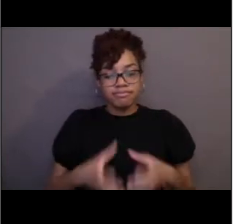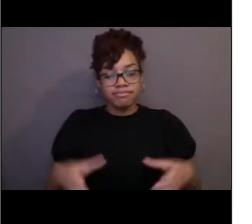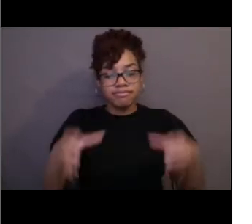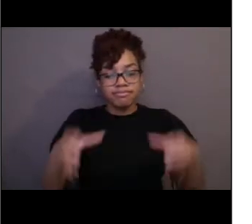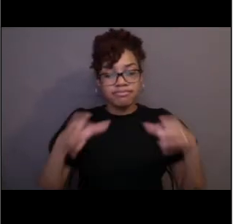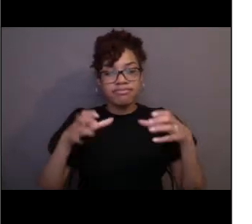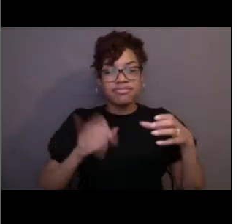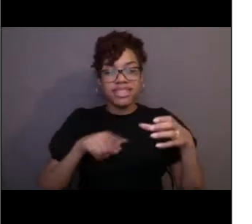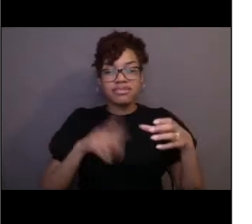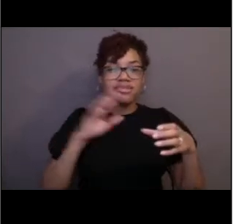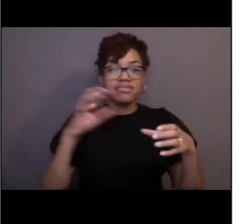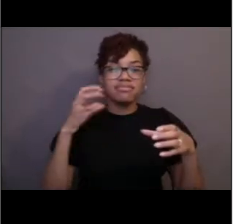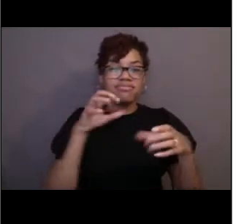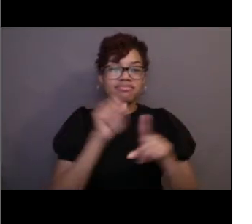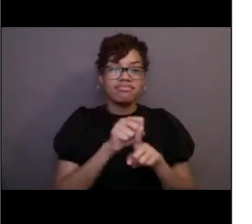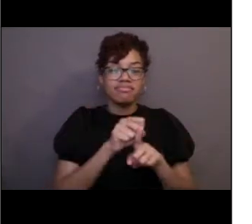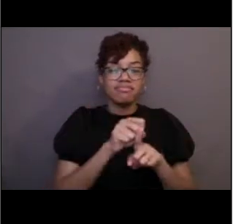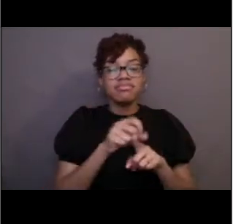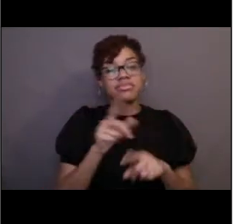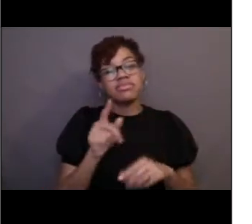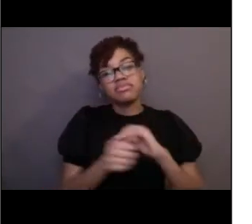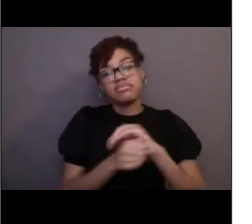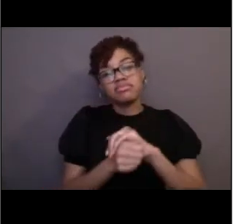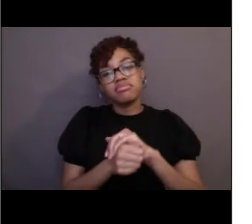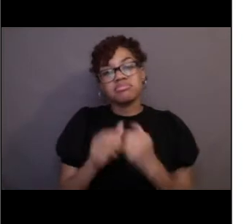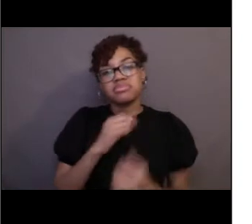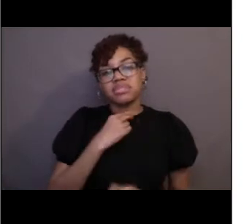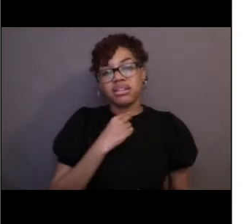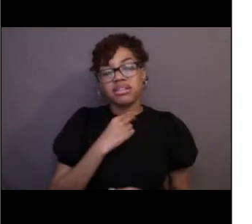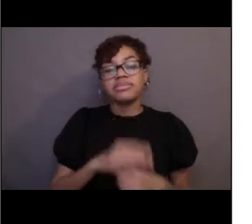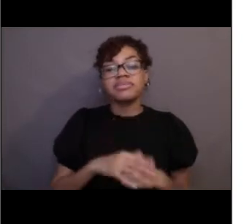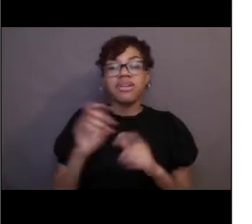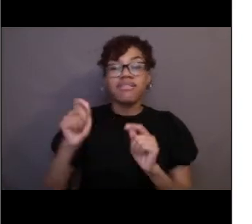And so fishing can be a big problem for sea turtles in the ocean.